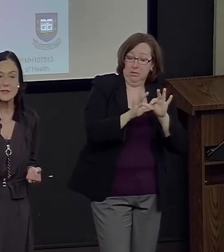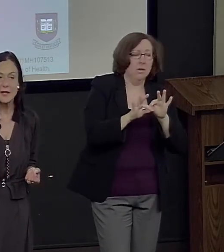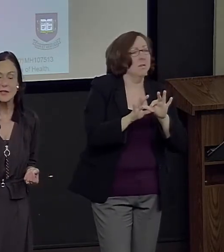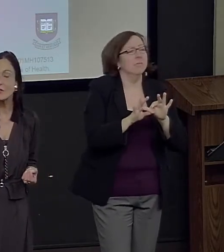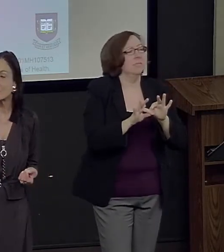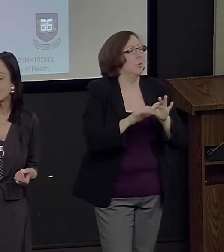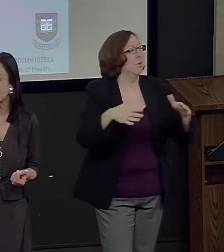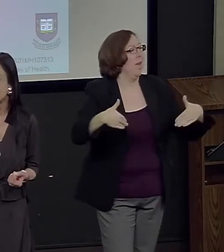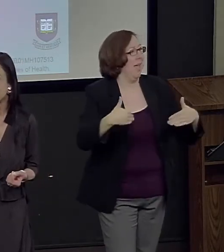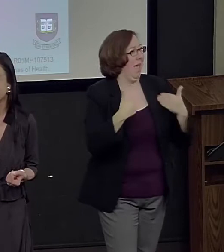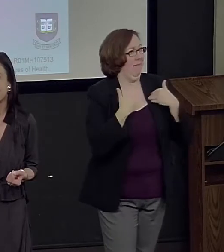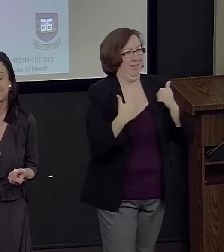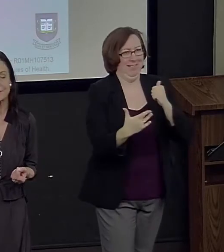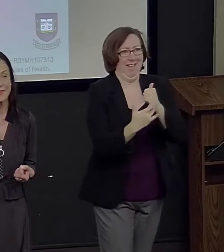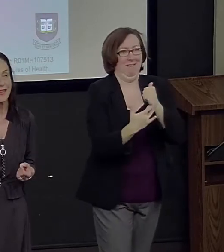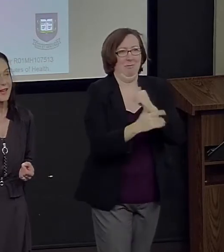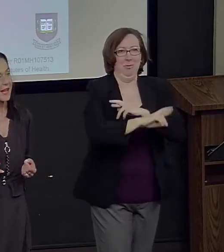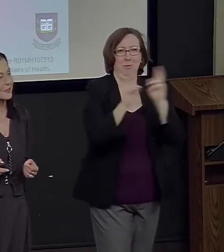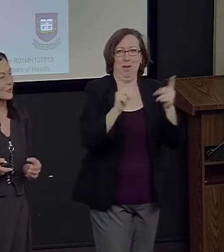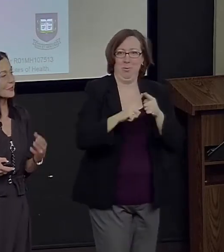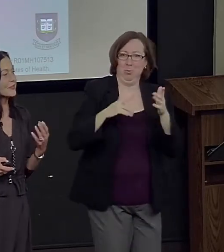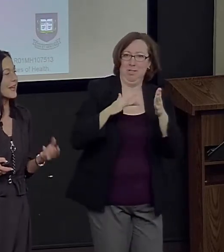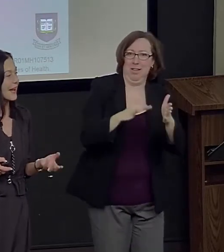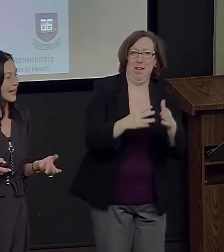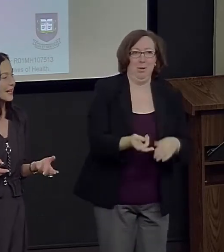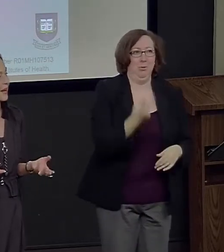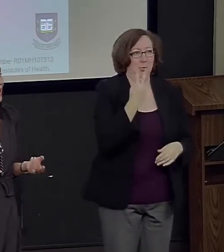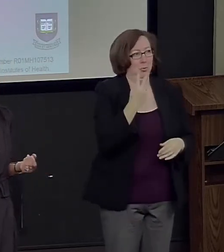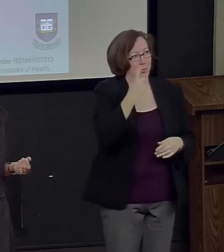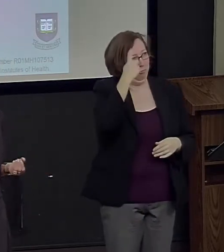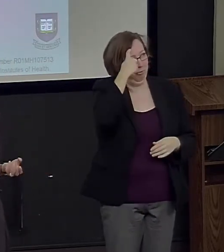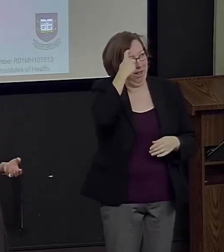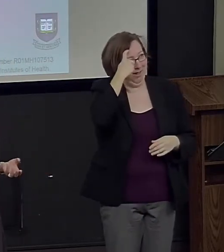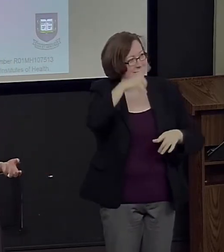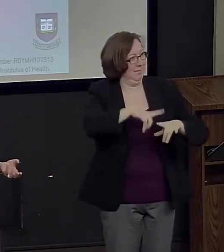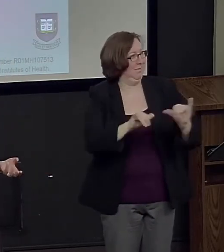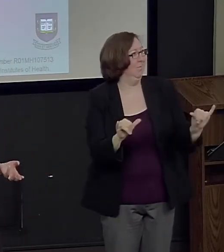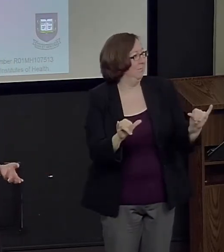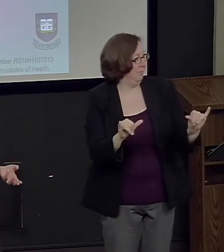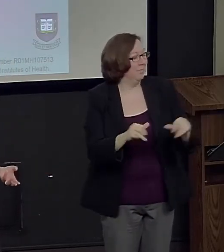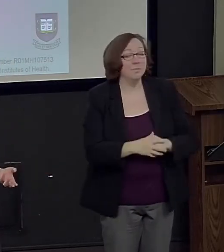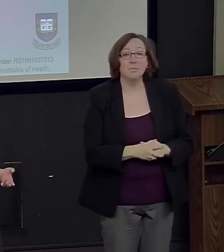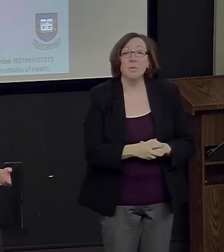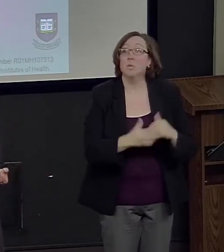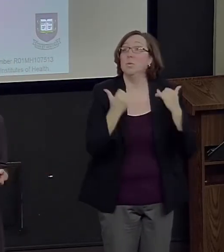to study two brains at a time. And so today, I'm gonna tell you about some breakthroughs